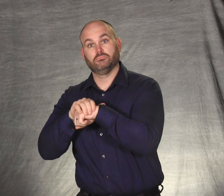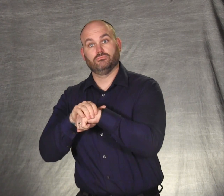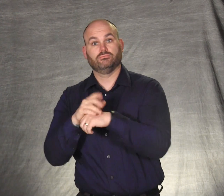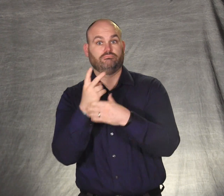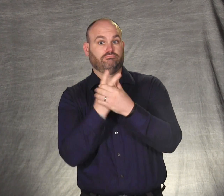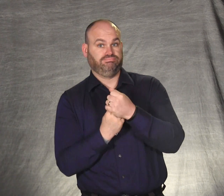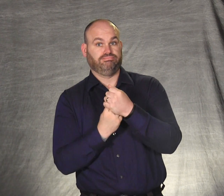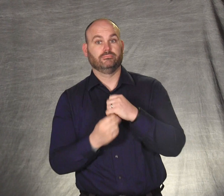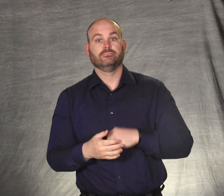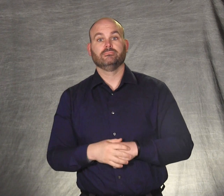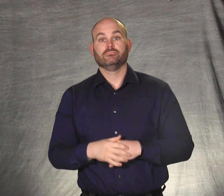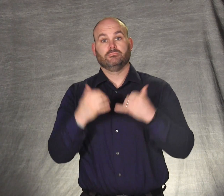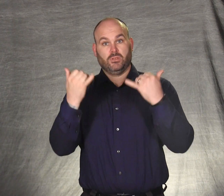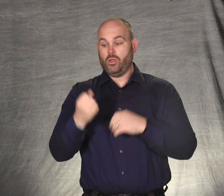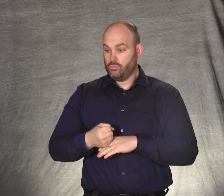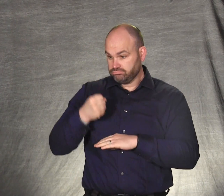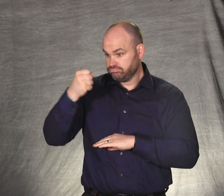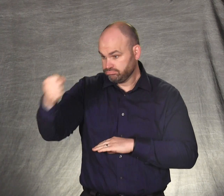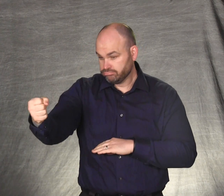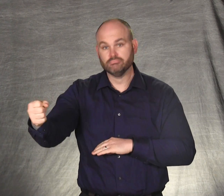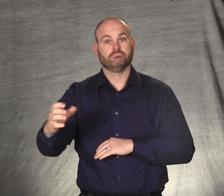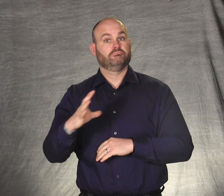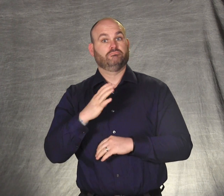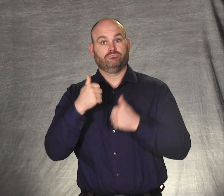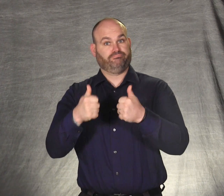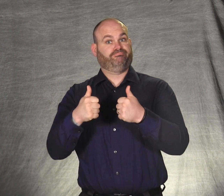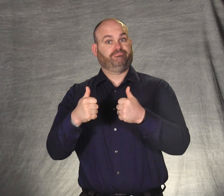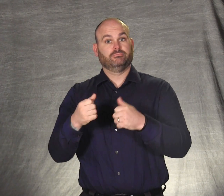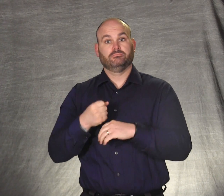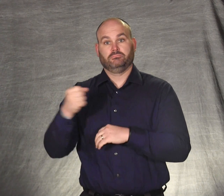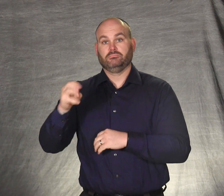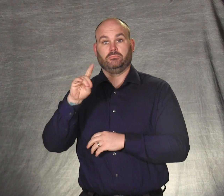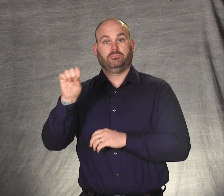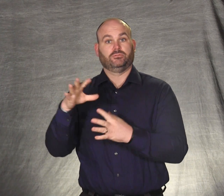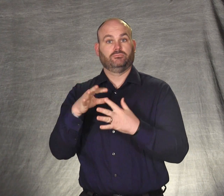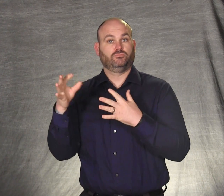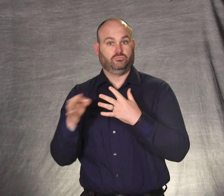at the Metro Deaf School.